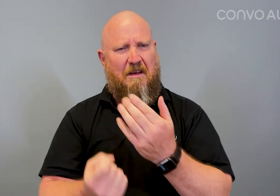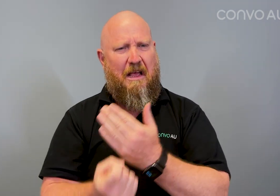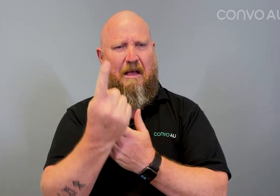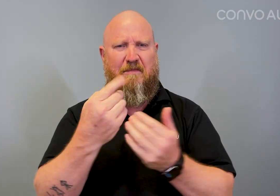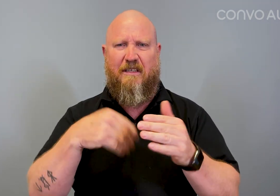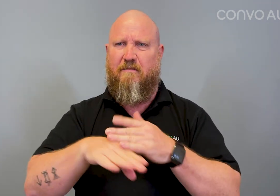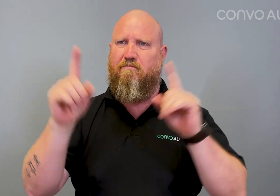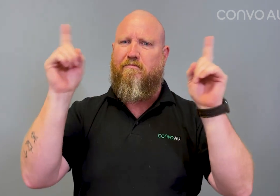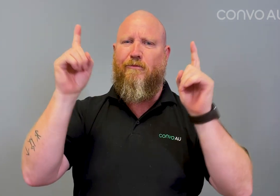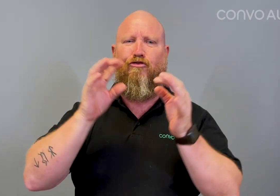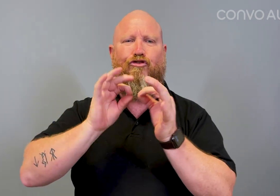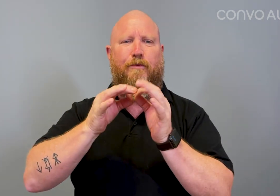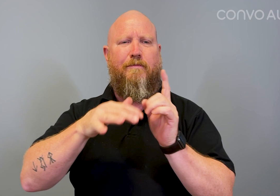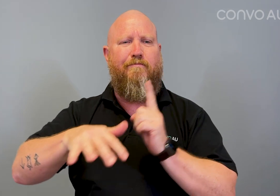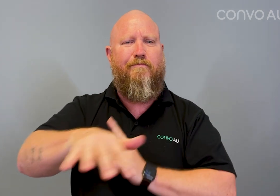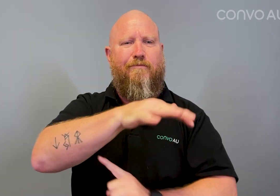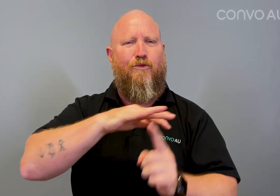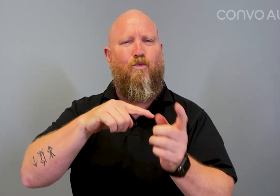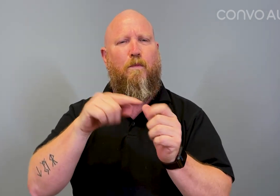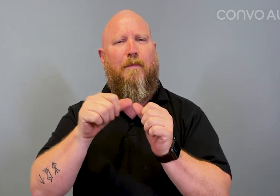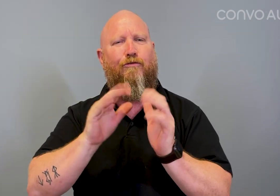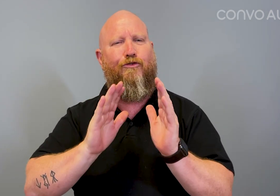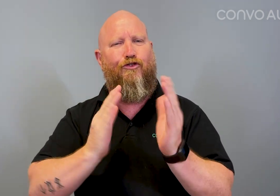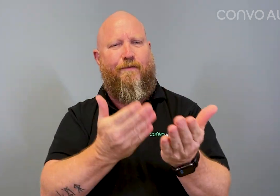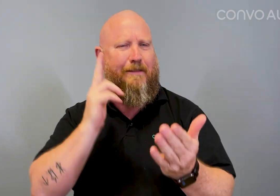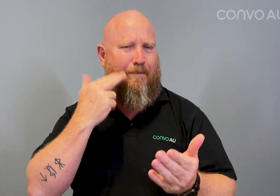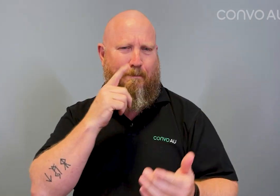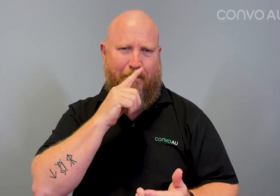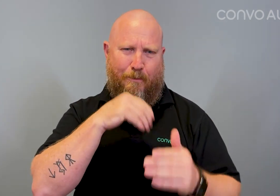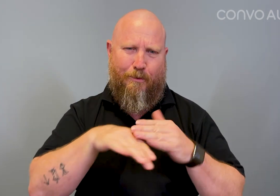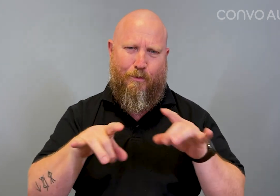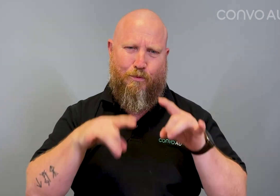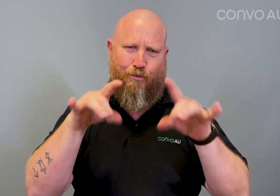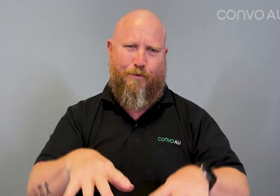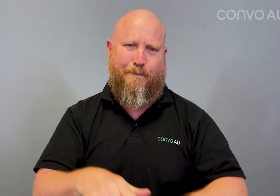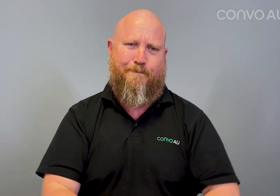in the established industry to serve the Deaf community better.